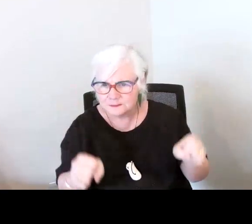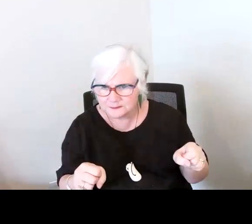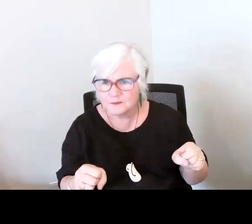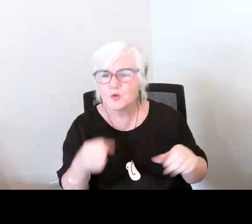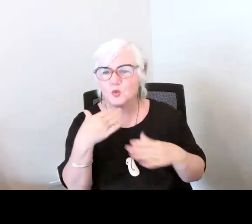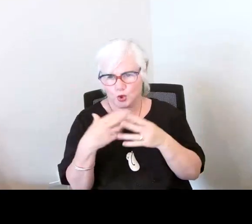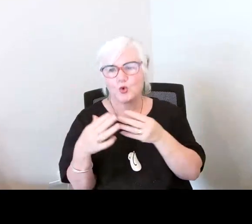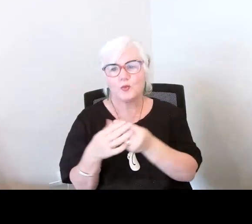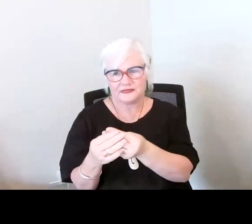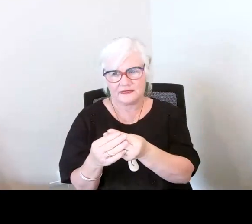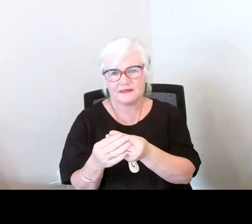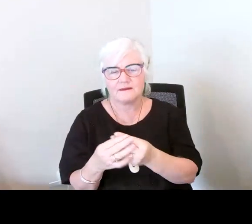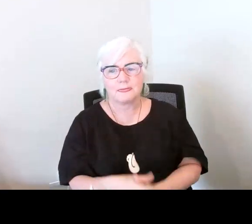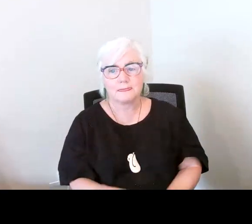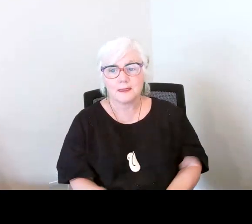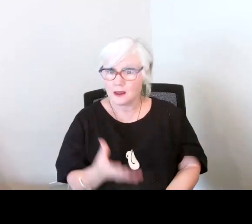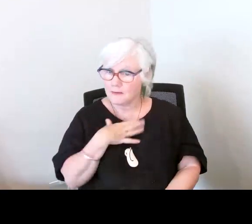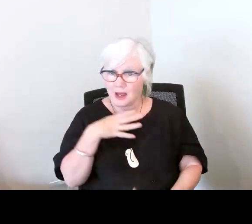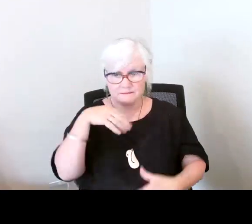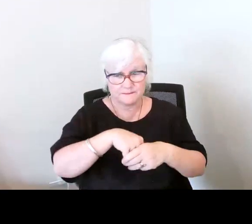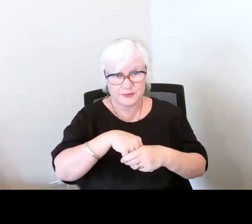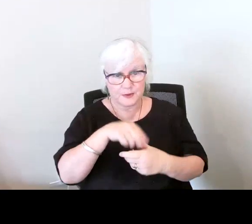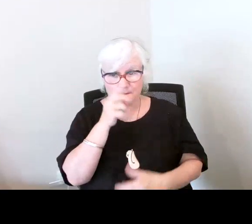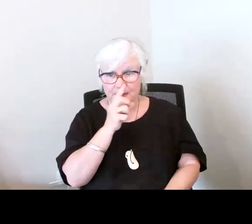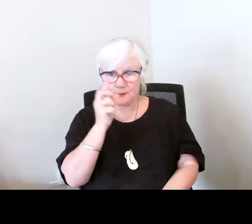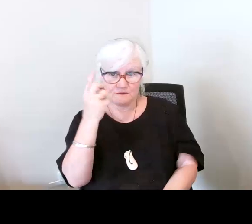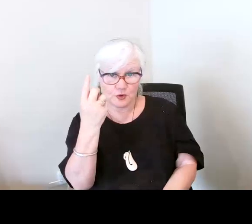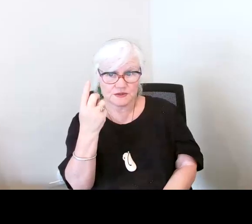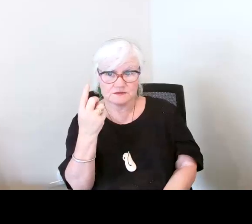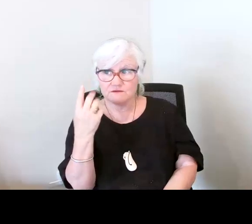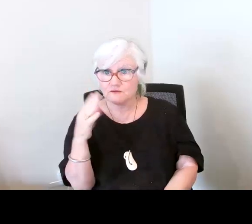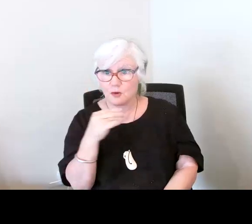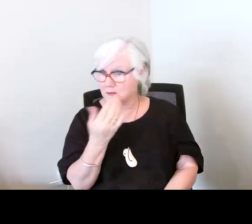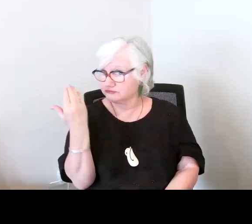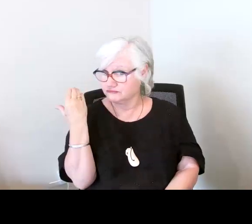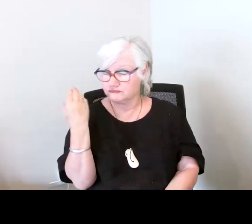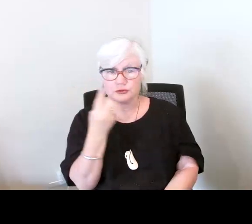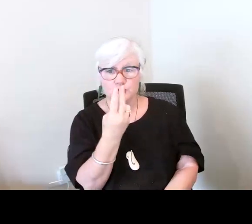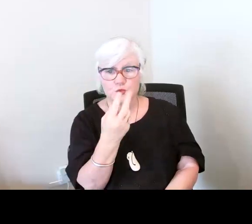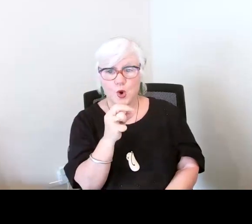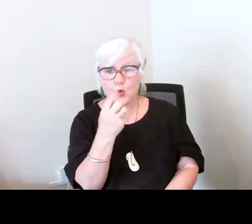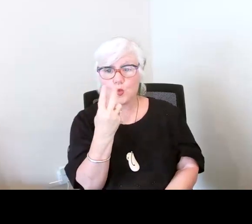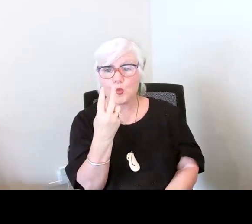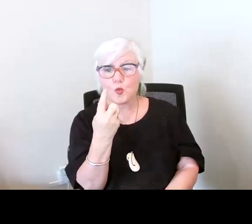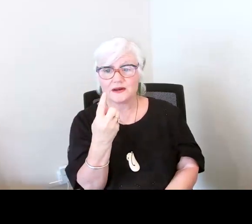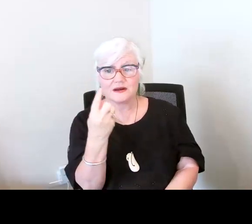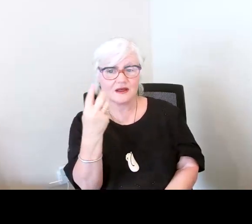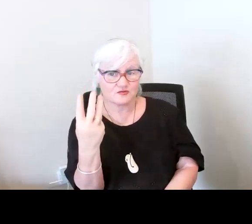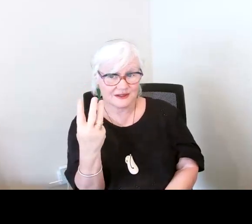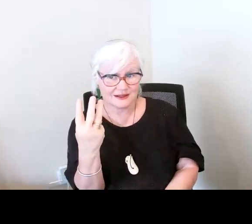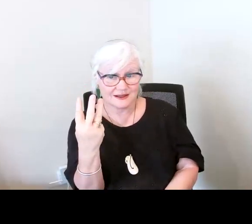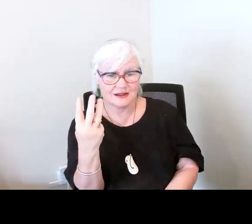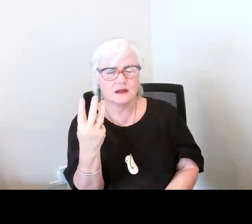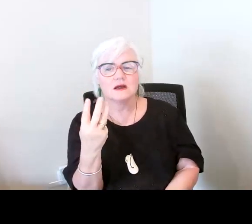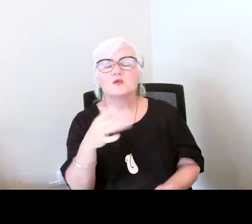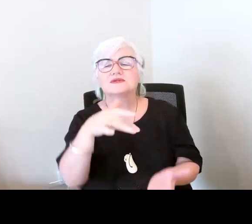I have been with People First since 2013. My previous experience is Central Region President